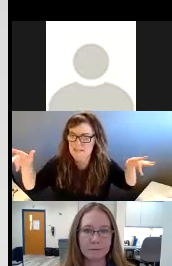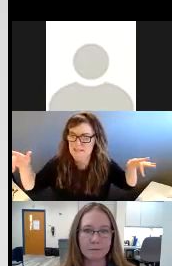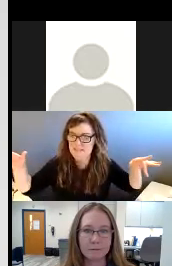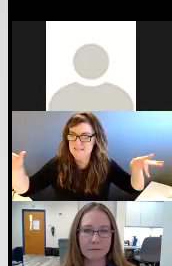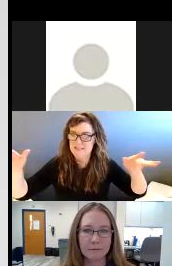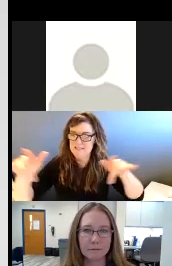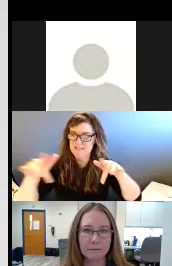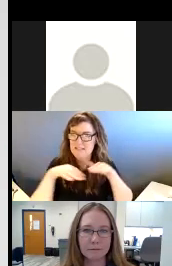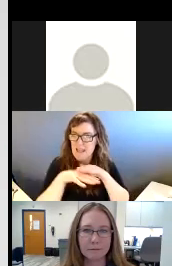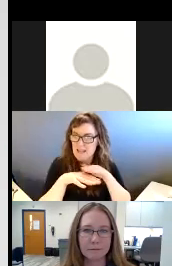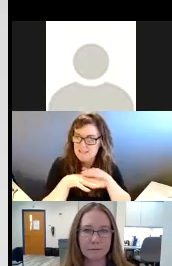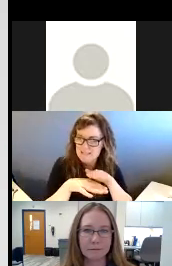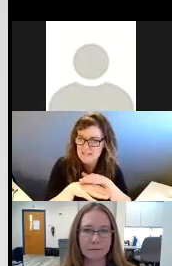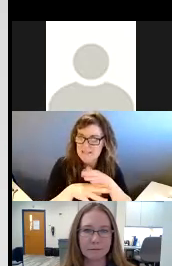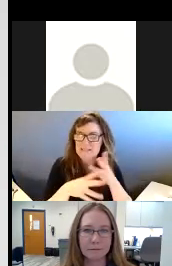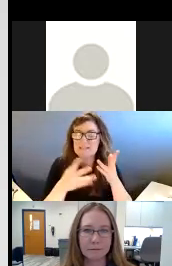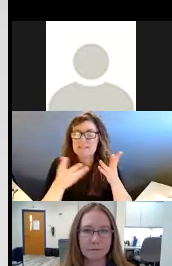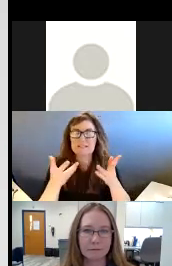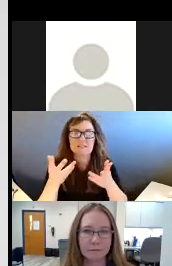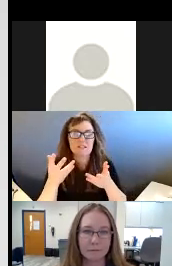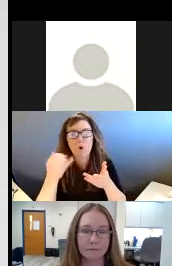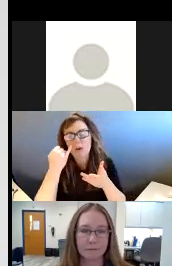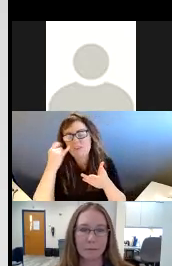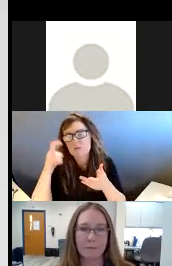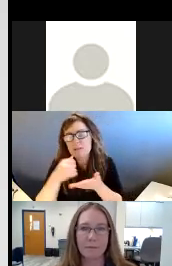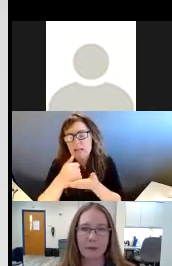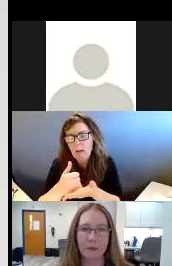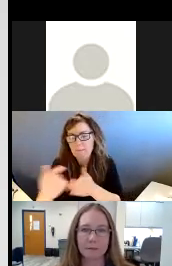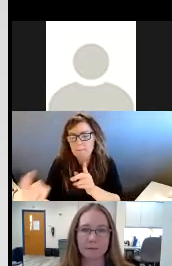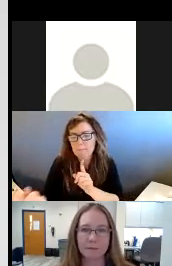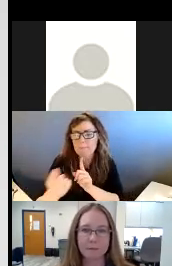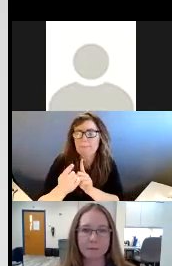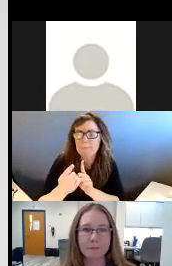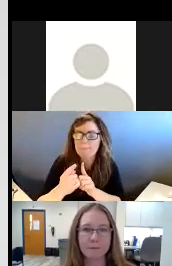THERE WAS TOILETING NEEDS.